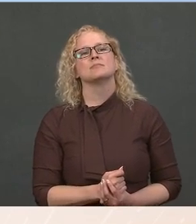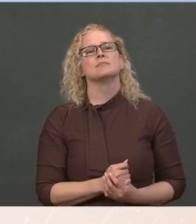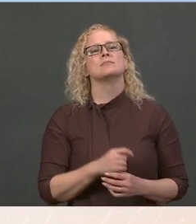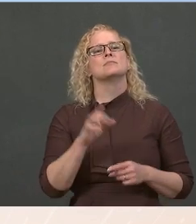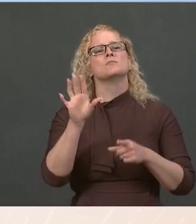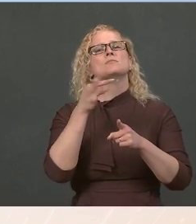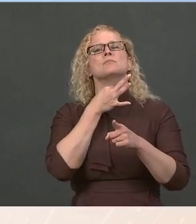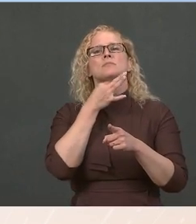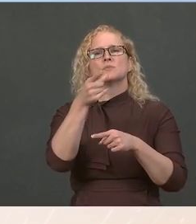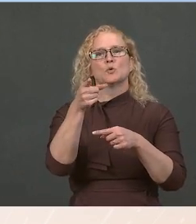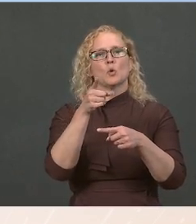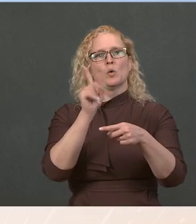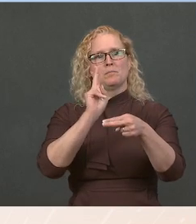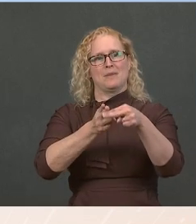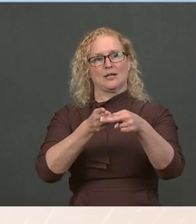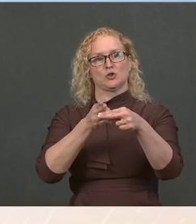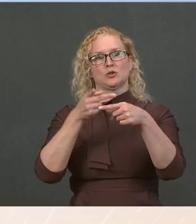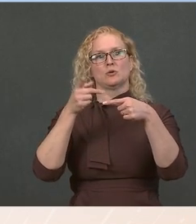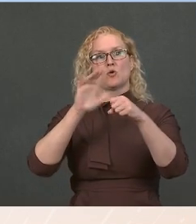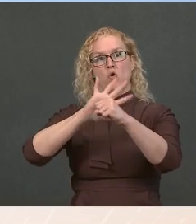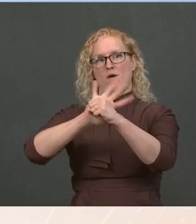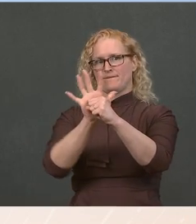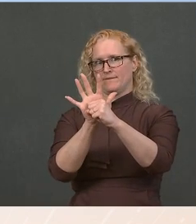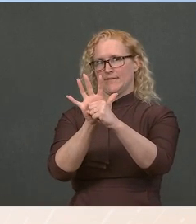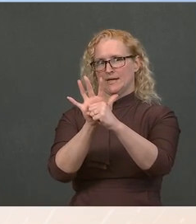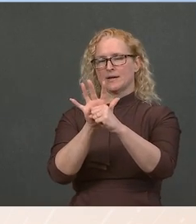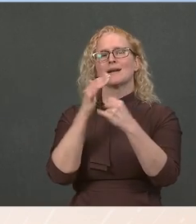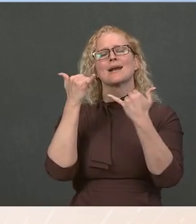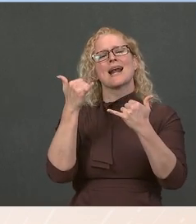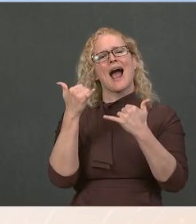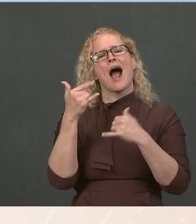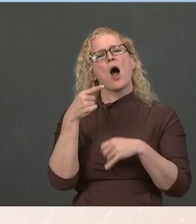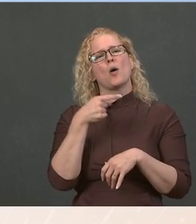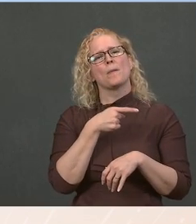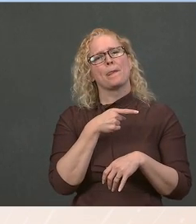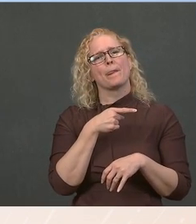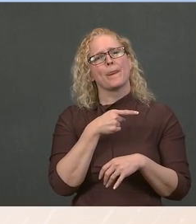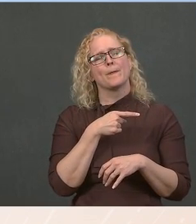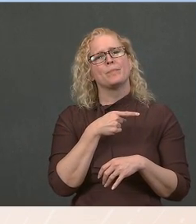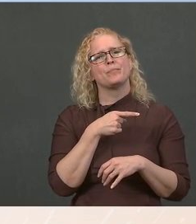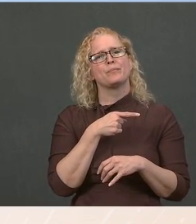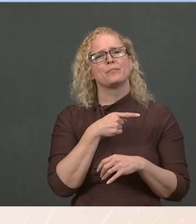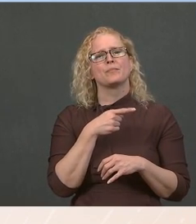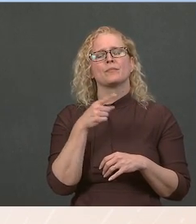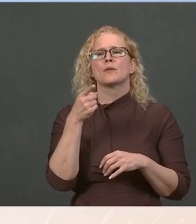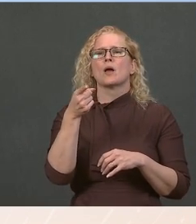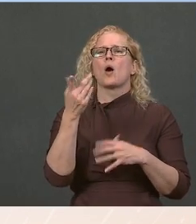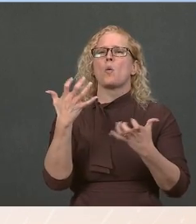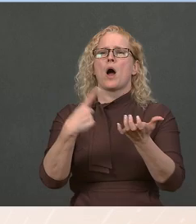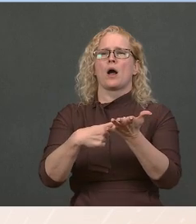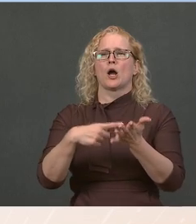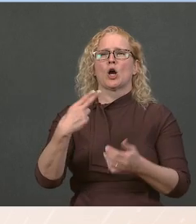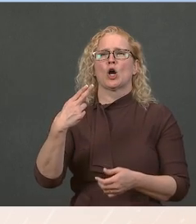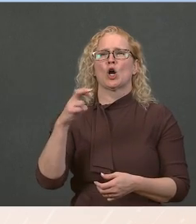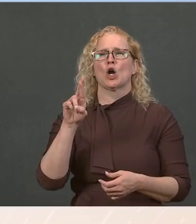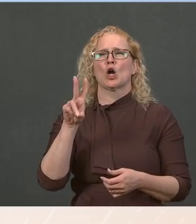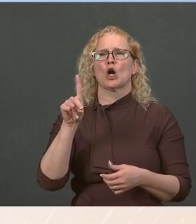and during the pandemic about herd immunity, for example -- like what numbers we could hit before people really started to get back to normal